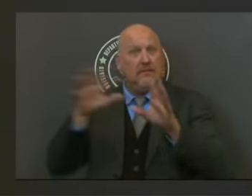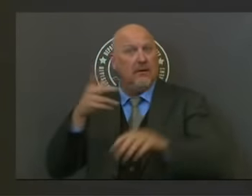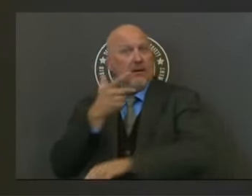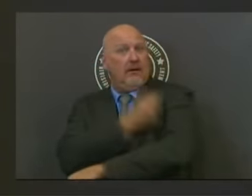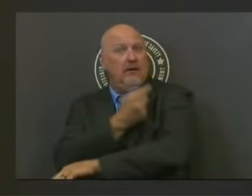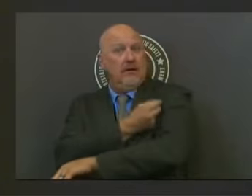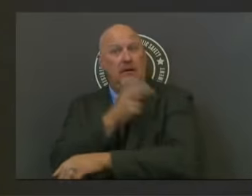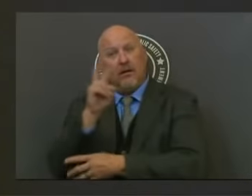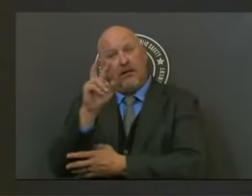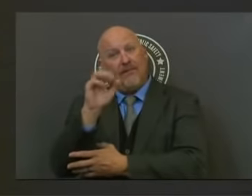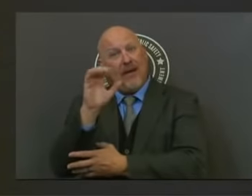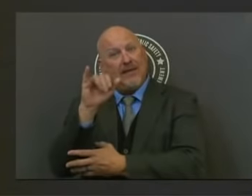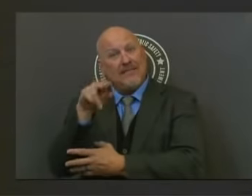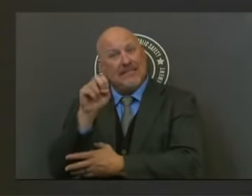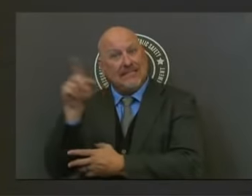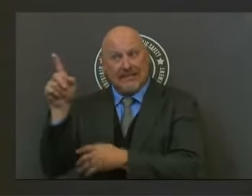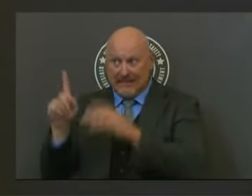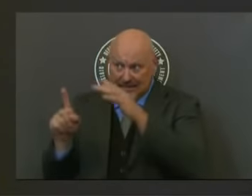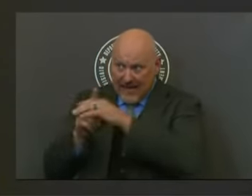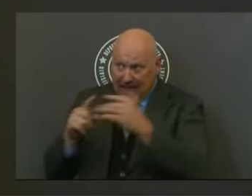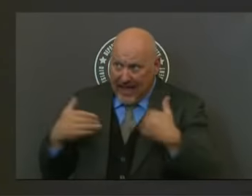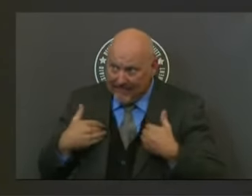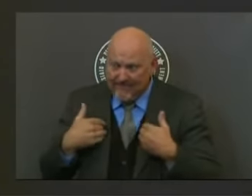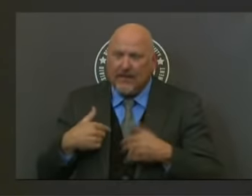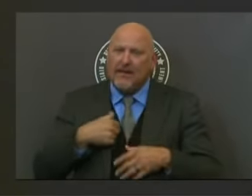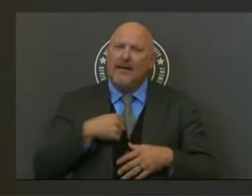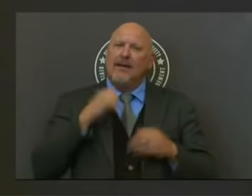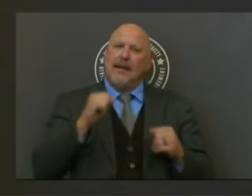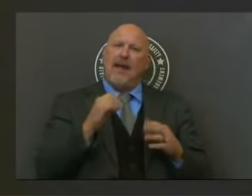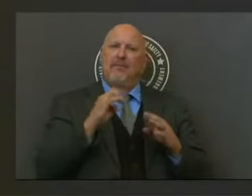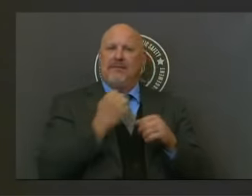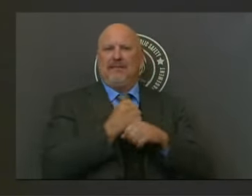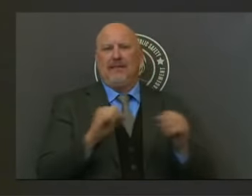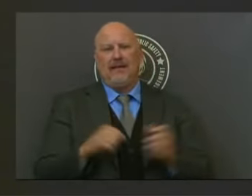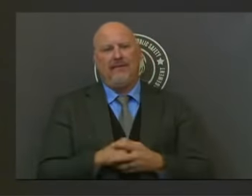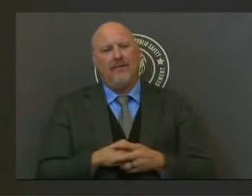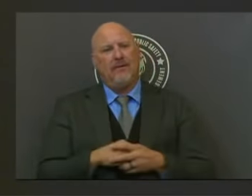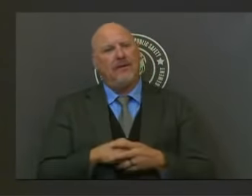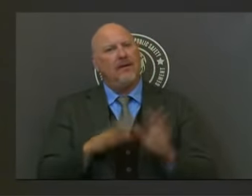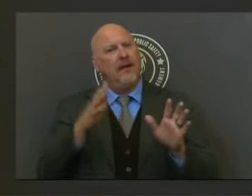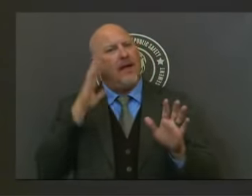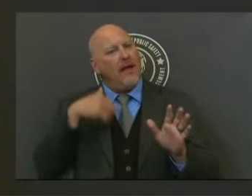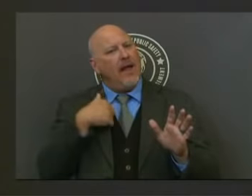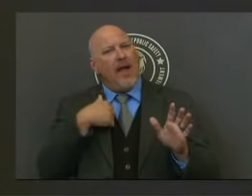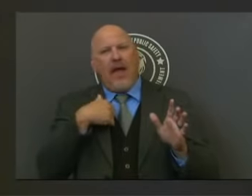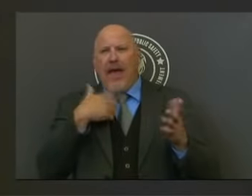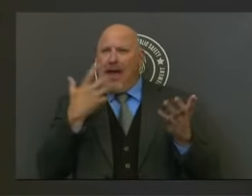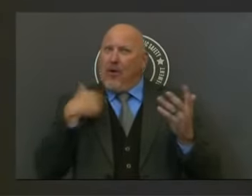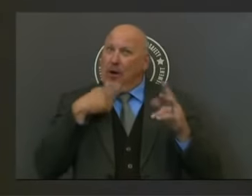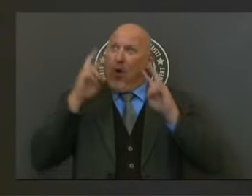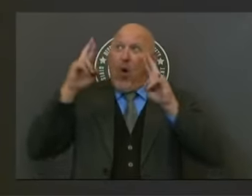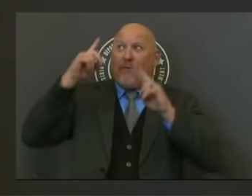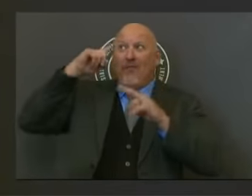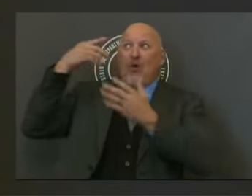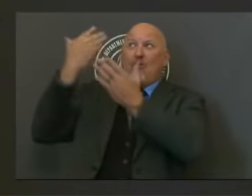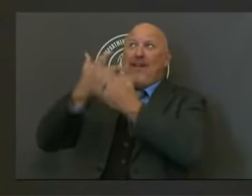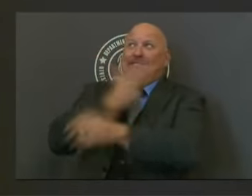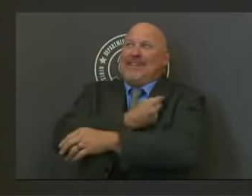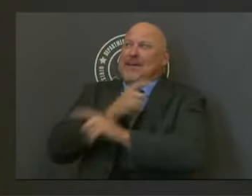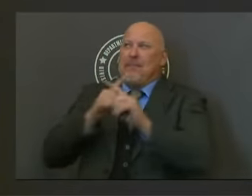that's what we're striving for so we want to engage all of you